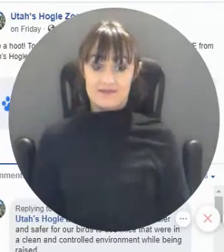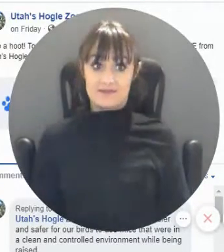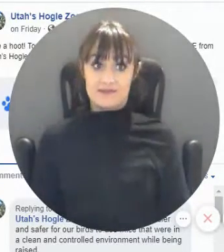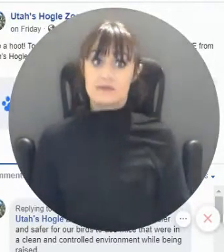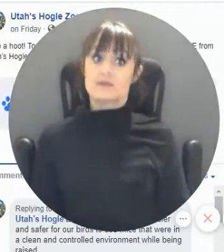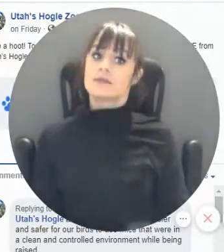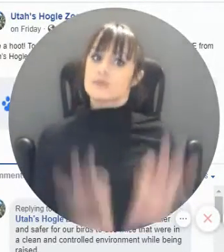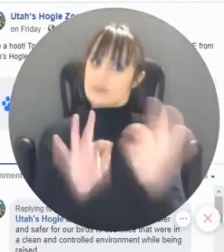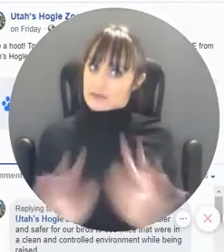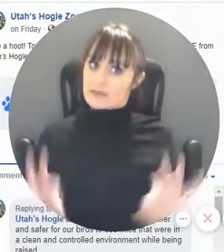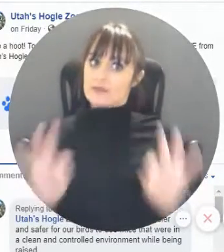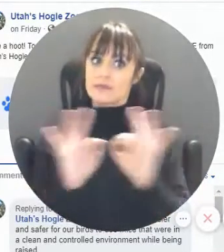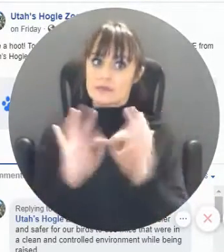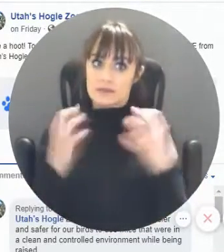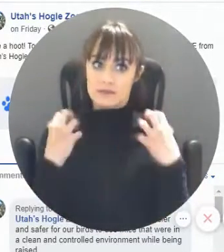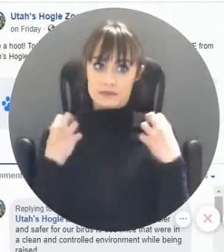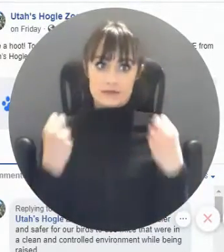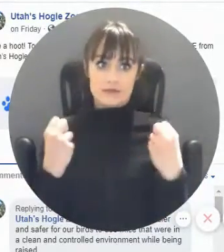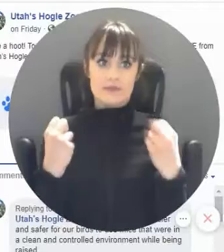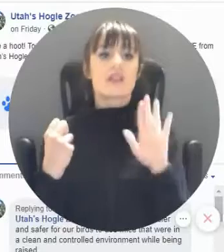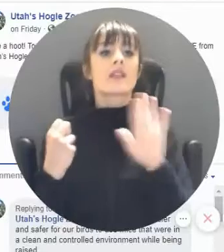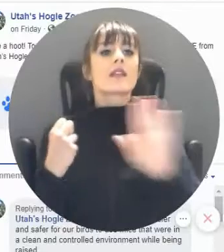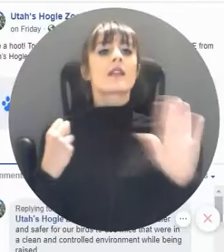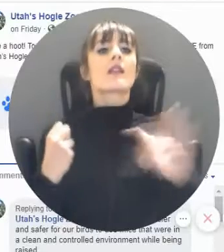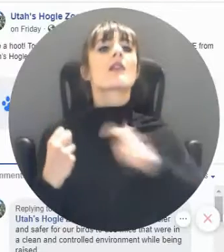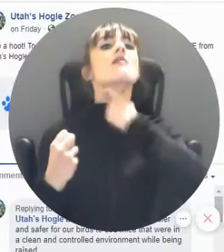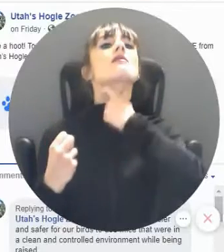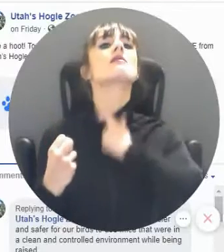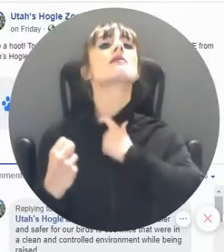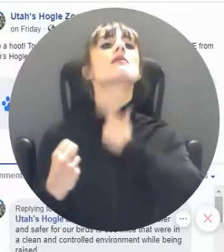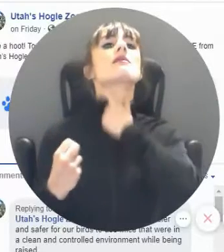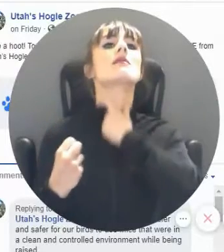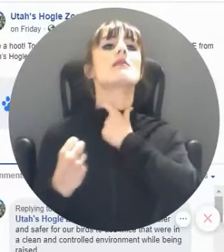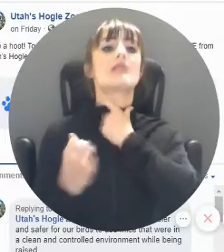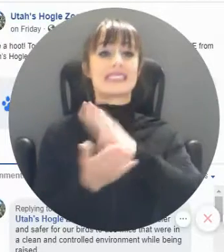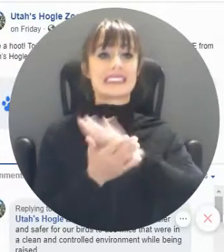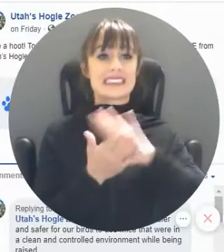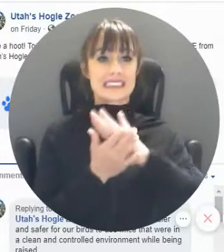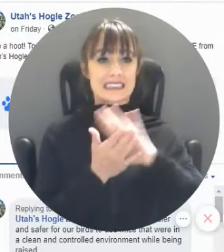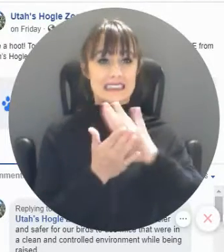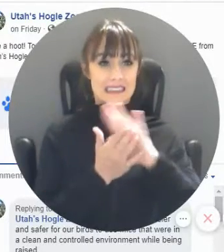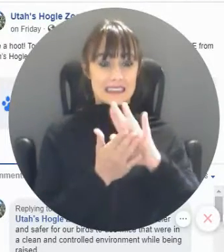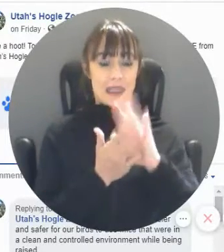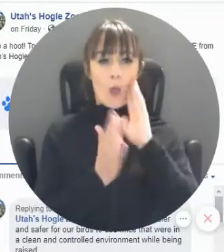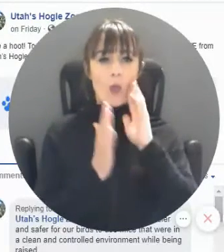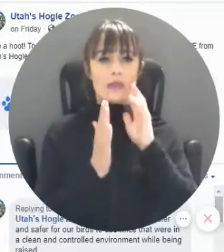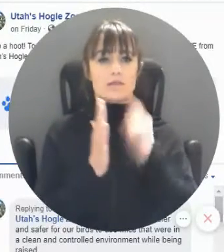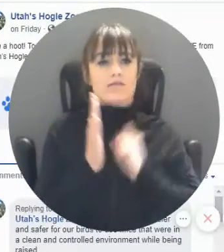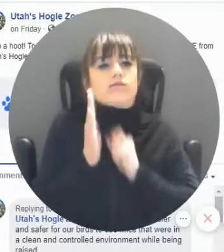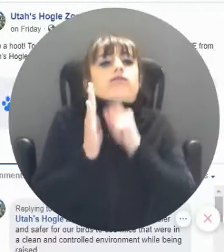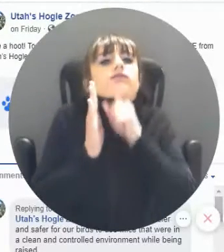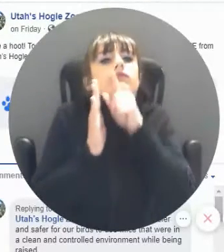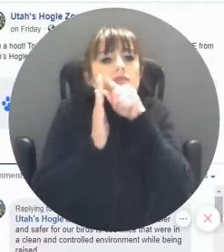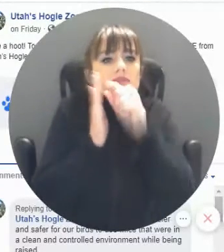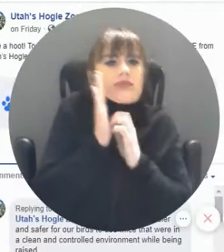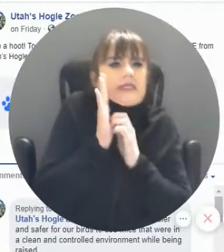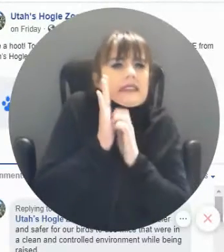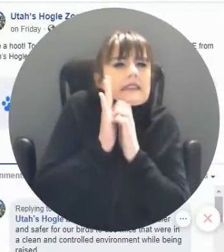because it also cleans out their esophagus. It scrapes up the sides and gets rid of bacteria in there.